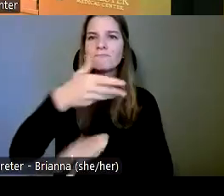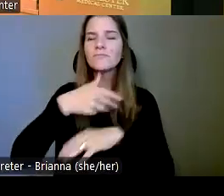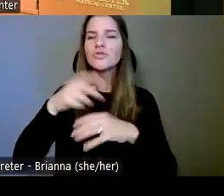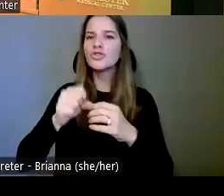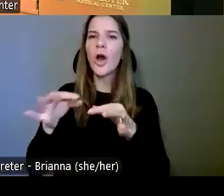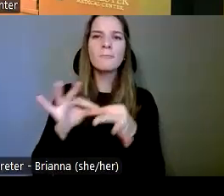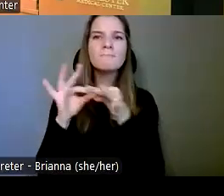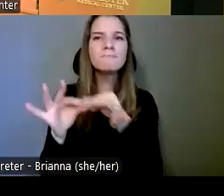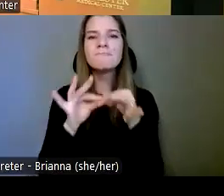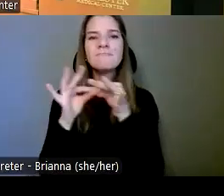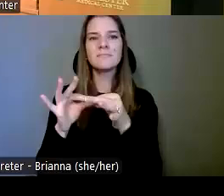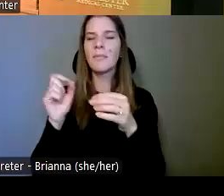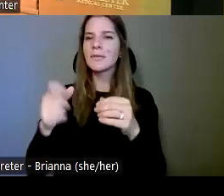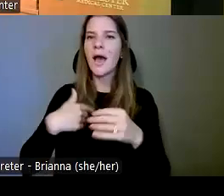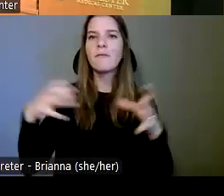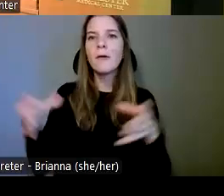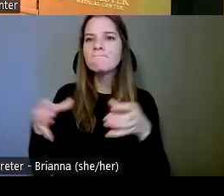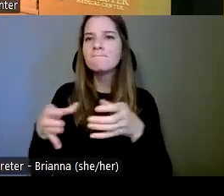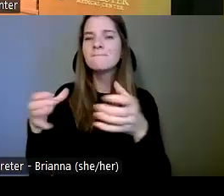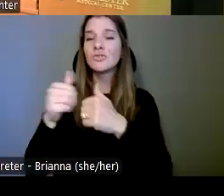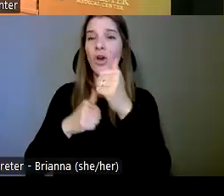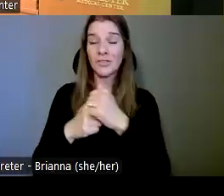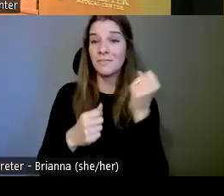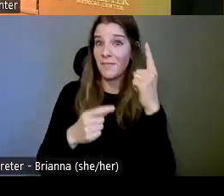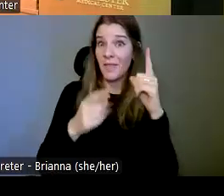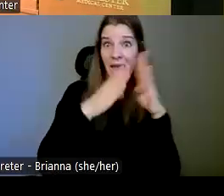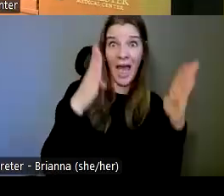structure to their day. And not only the ladies in our housing program, but lots of people, seniors,